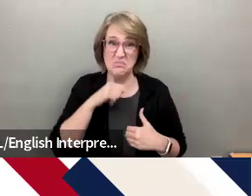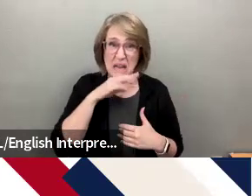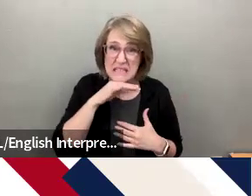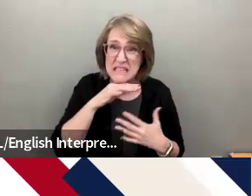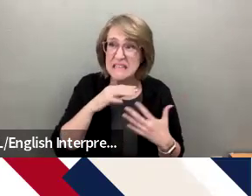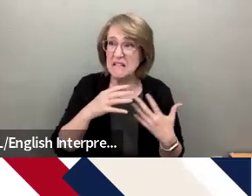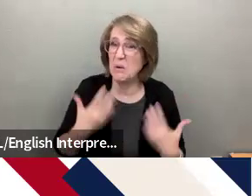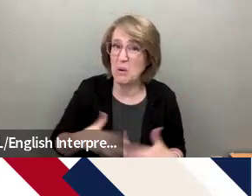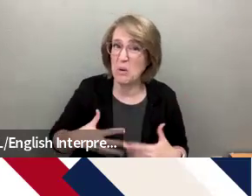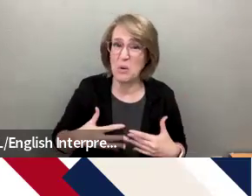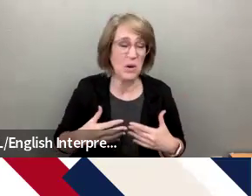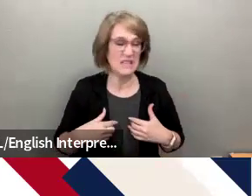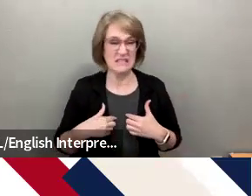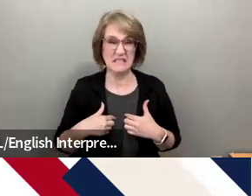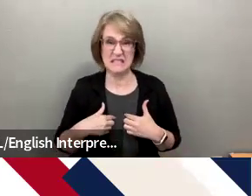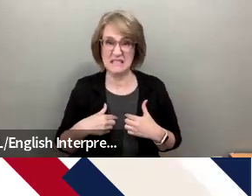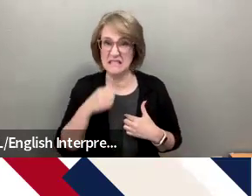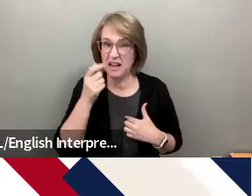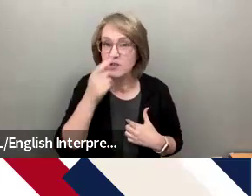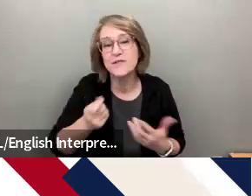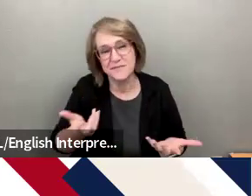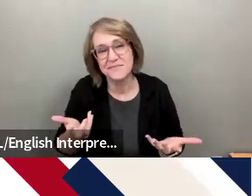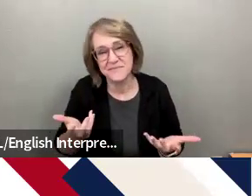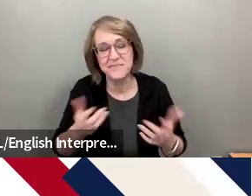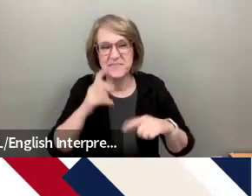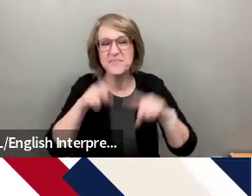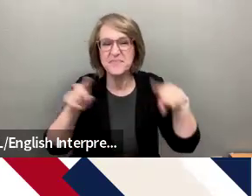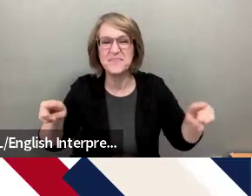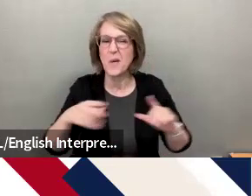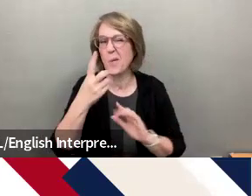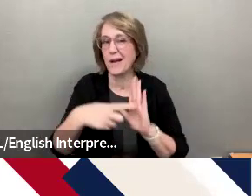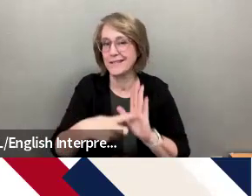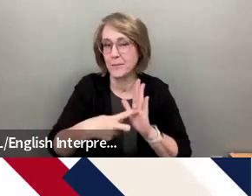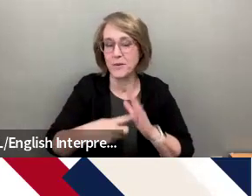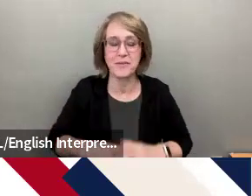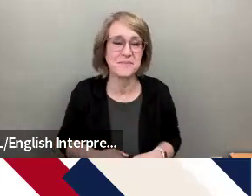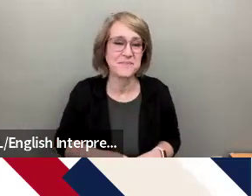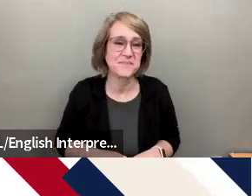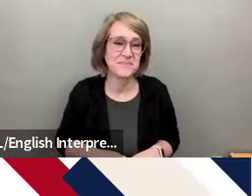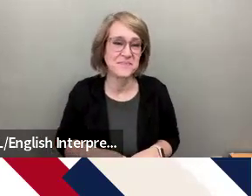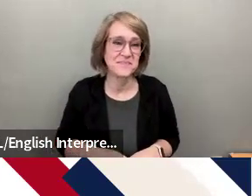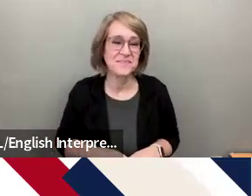THAT MAYBE THAT'S NOT THE RIGHT JOB SO IT'S YOU KNOW IT'S A WAY FOR THEM TO